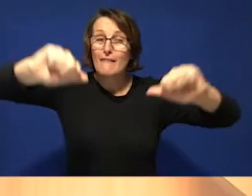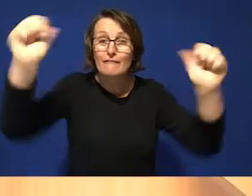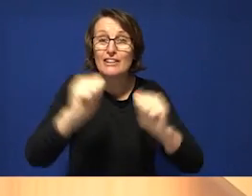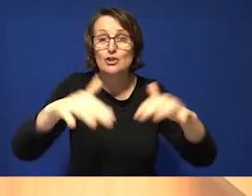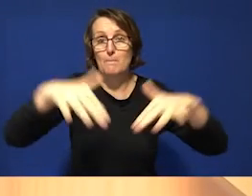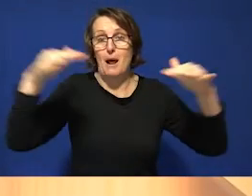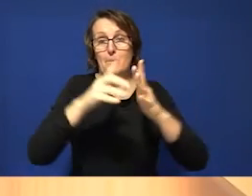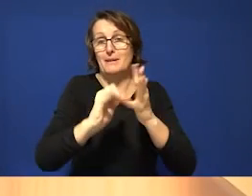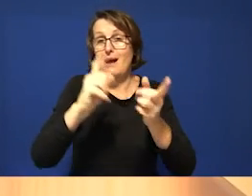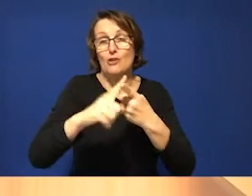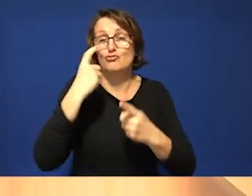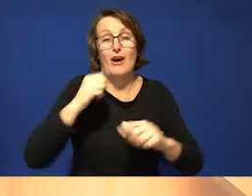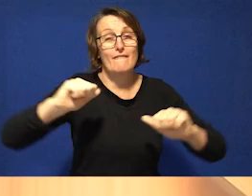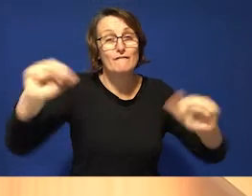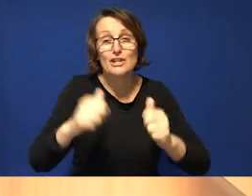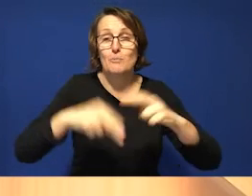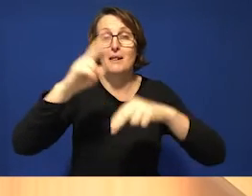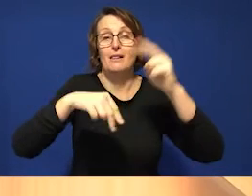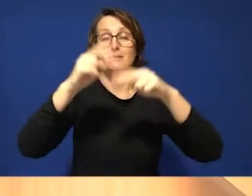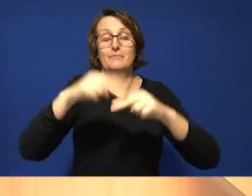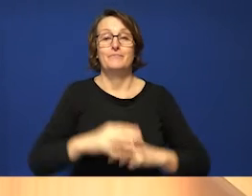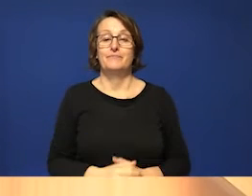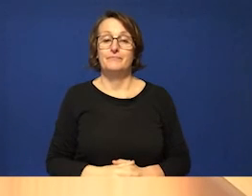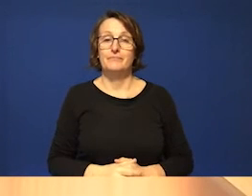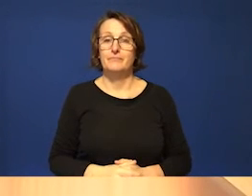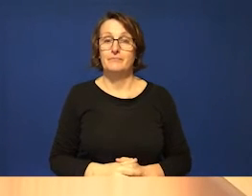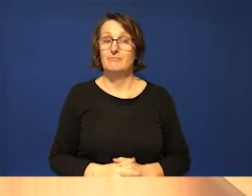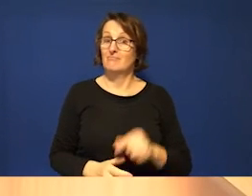I mean, essentially, probably what, one of the or one of the two or three